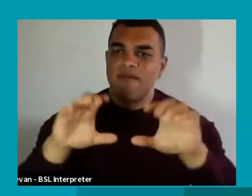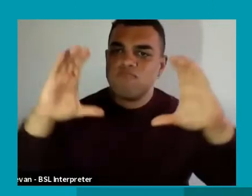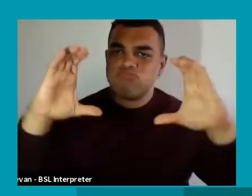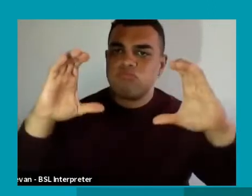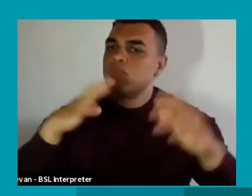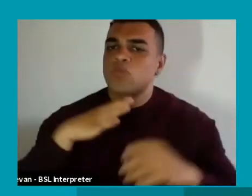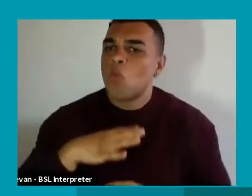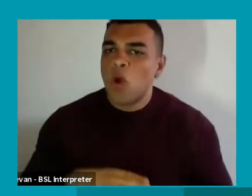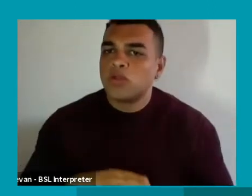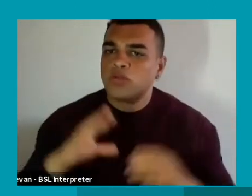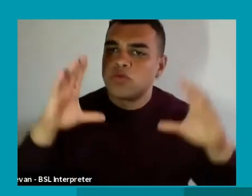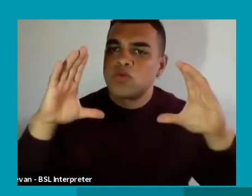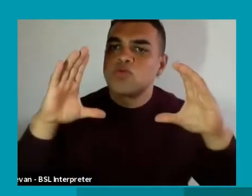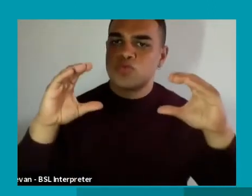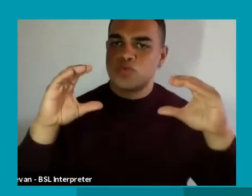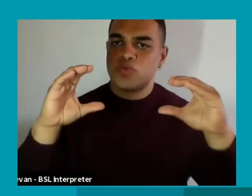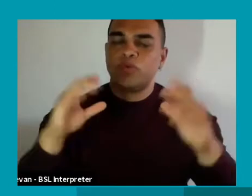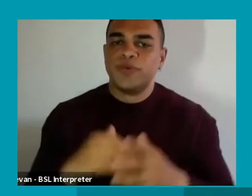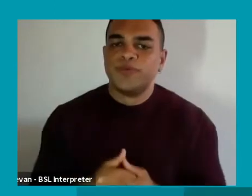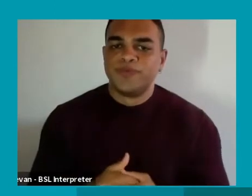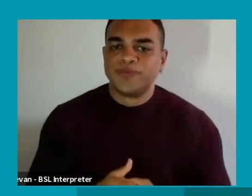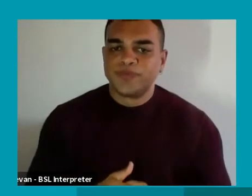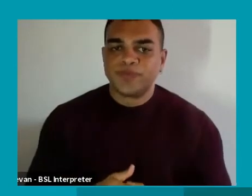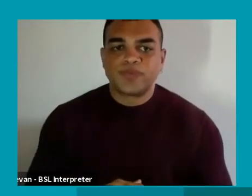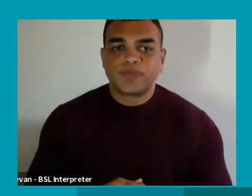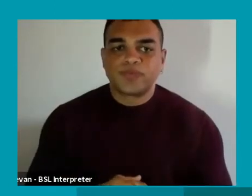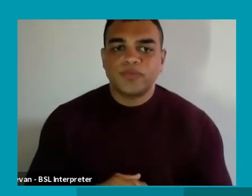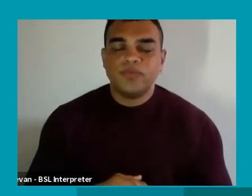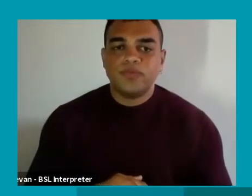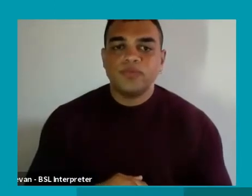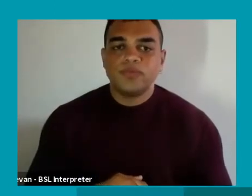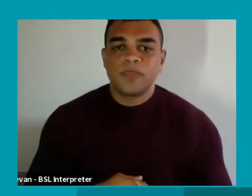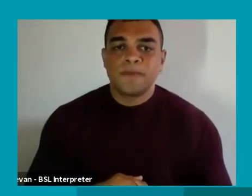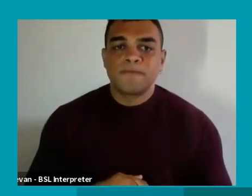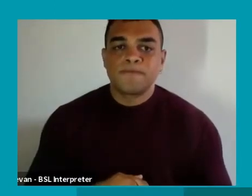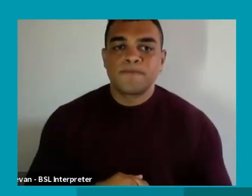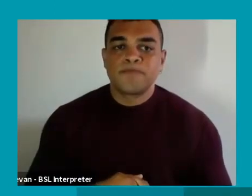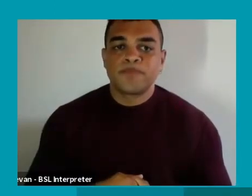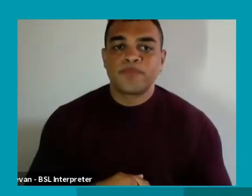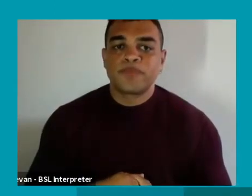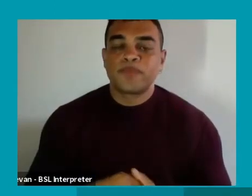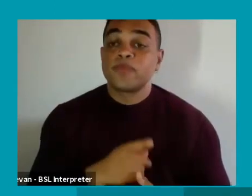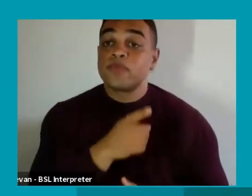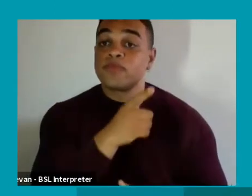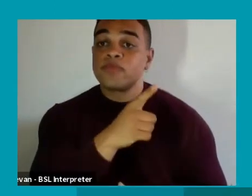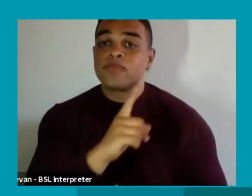Yes, Toby the next slide, please. So what we're actually going to start with is a weak example because we